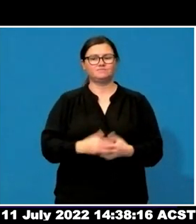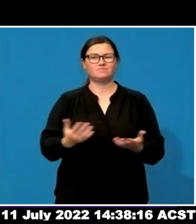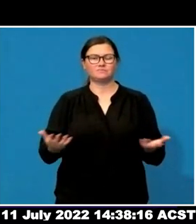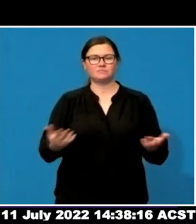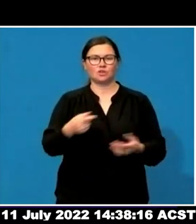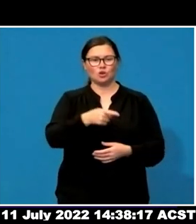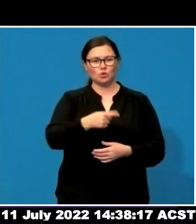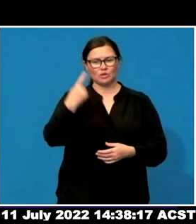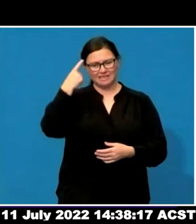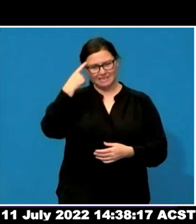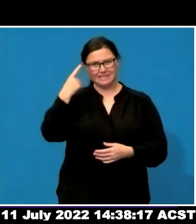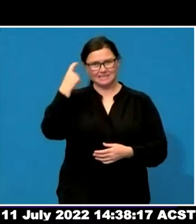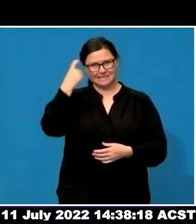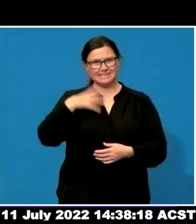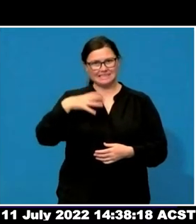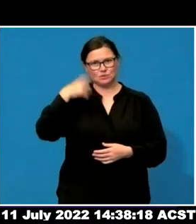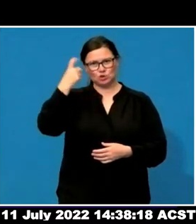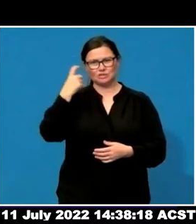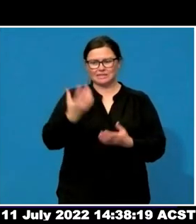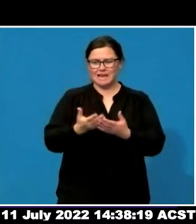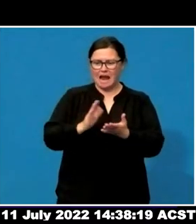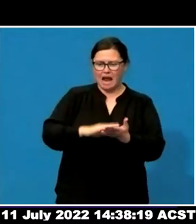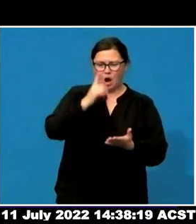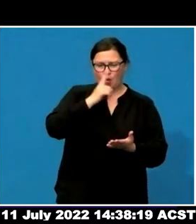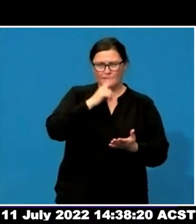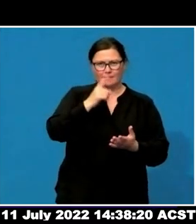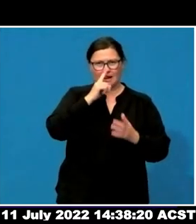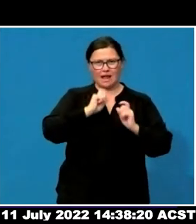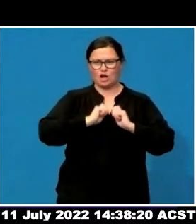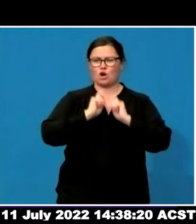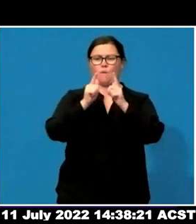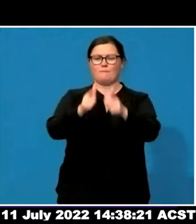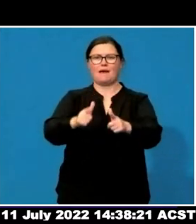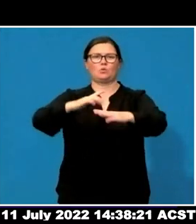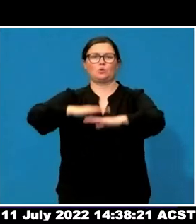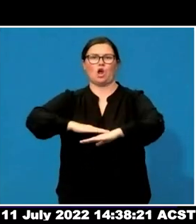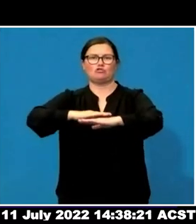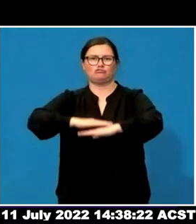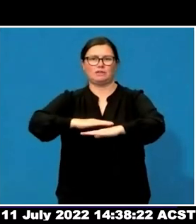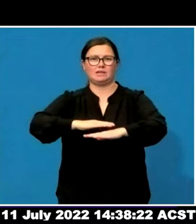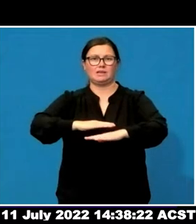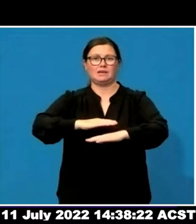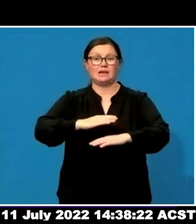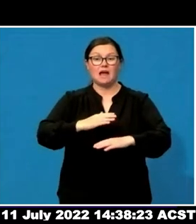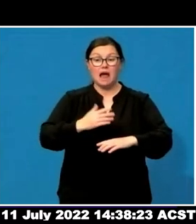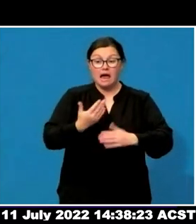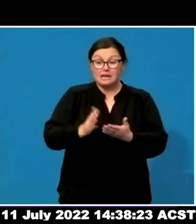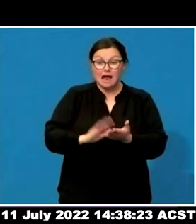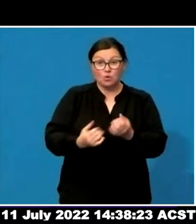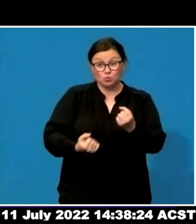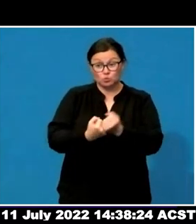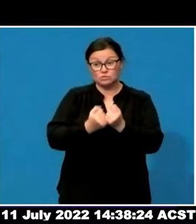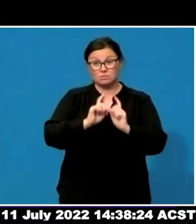country and get them back to country supported and being able to build the